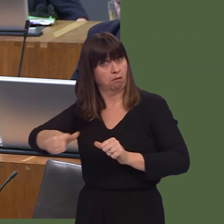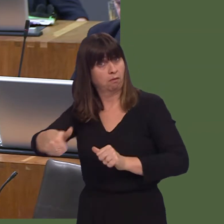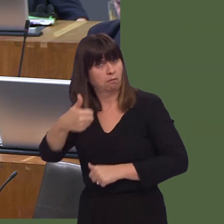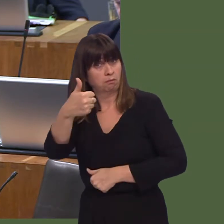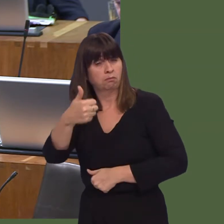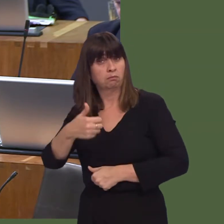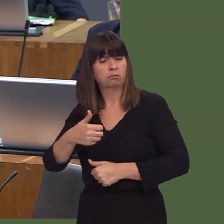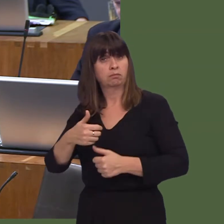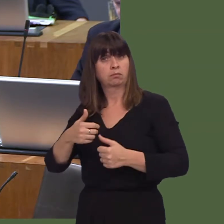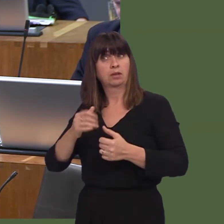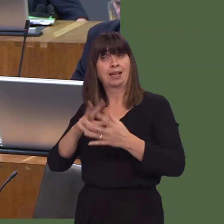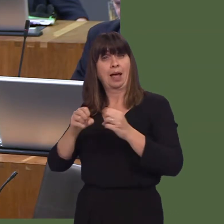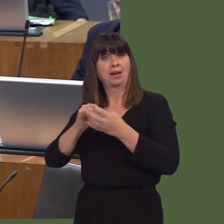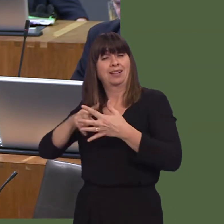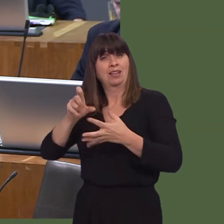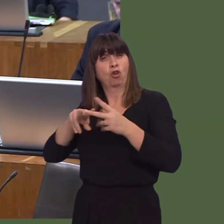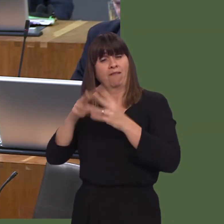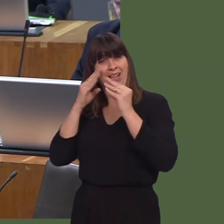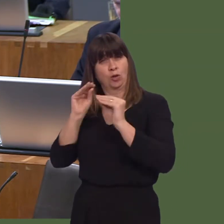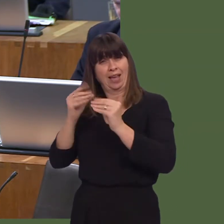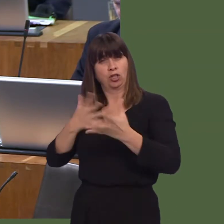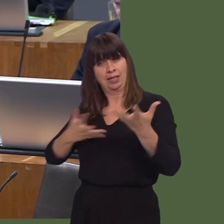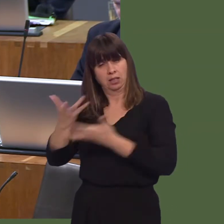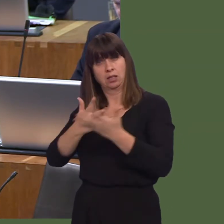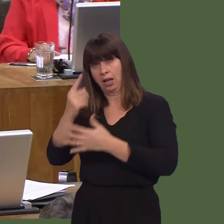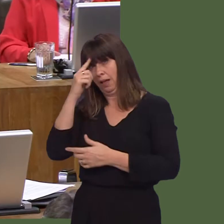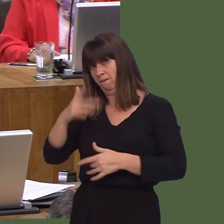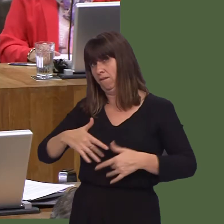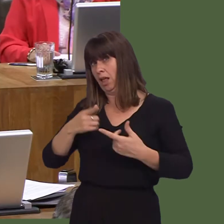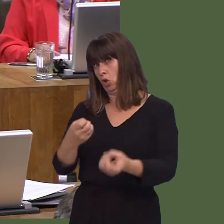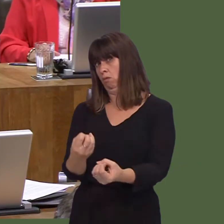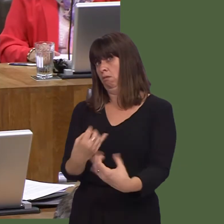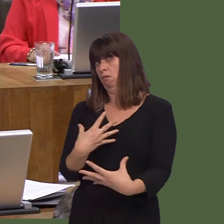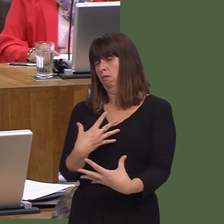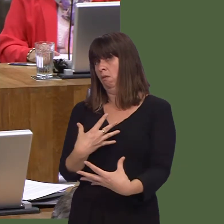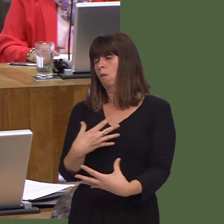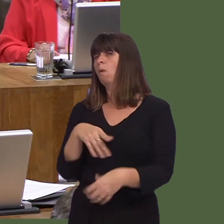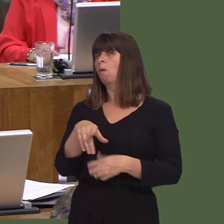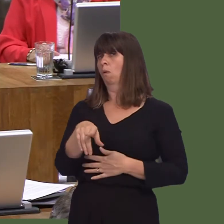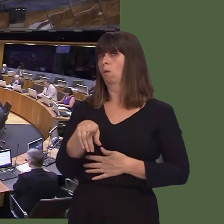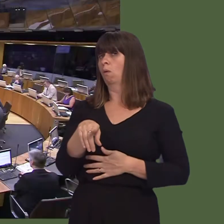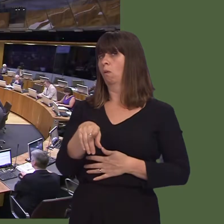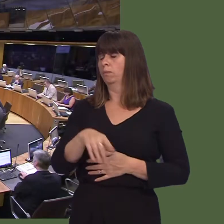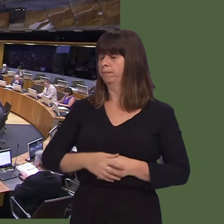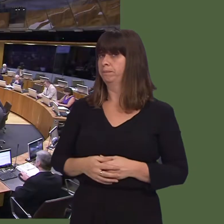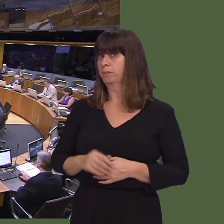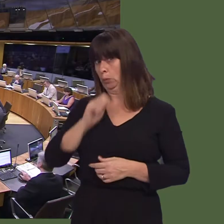Education and her to explore that matter, because I think what she says is a matter of some interest.